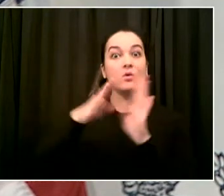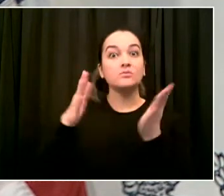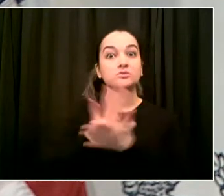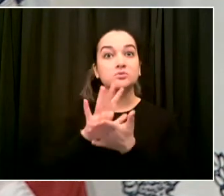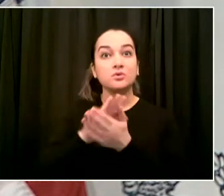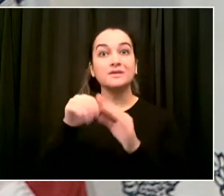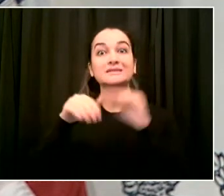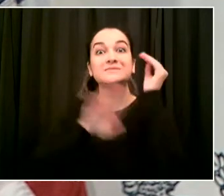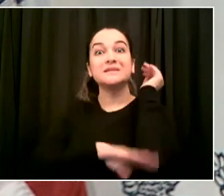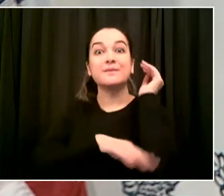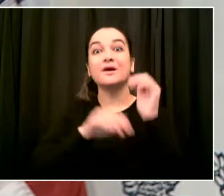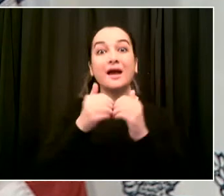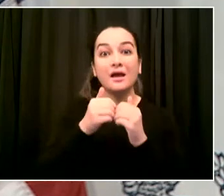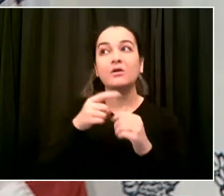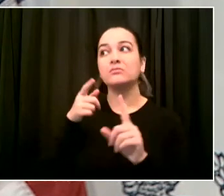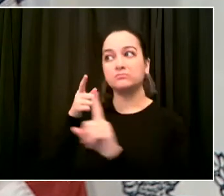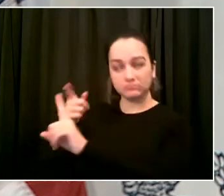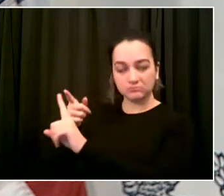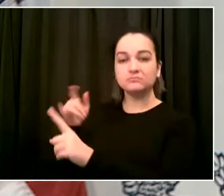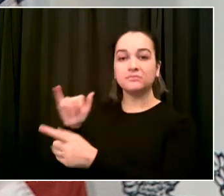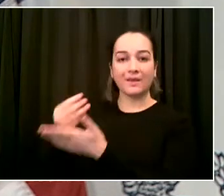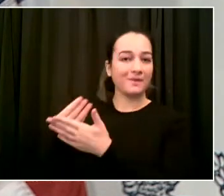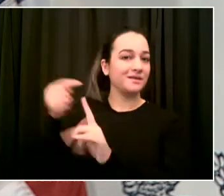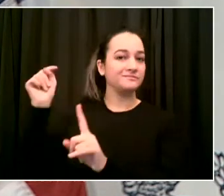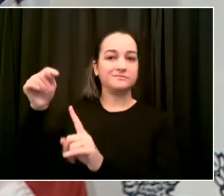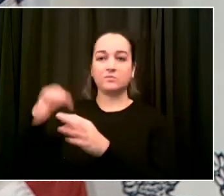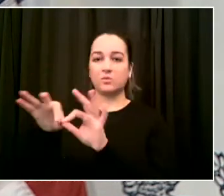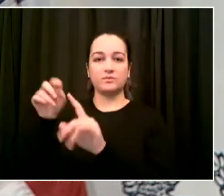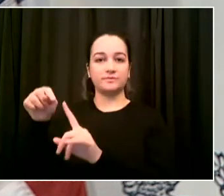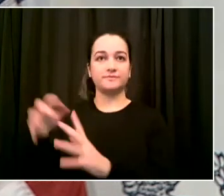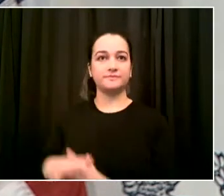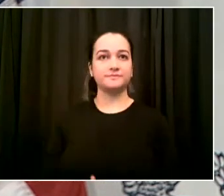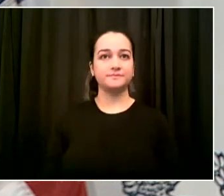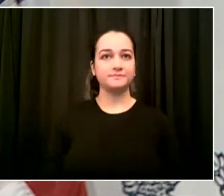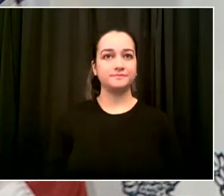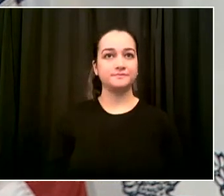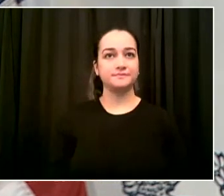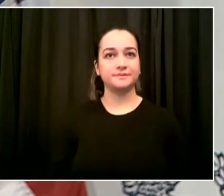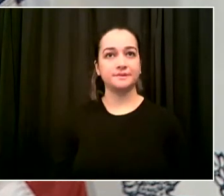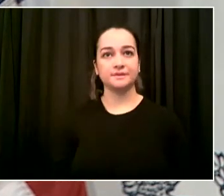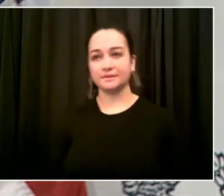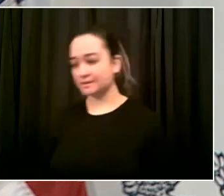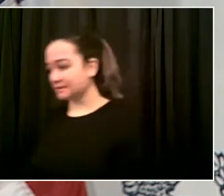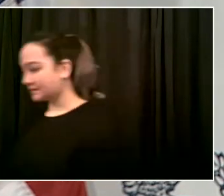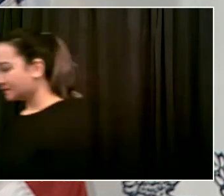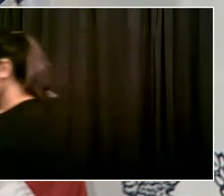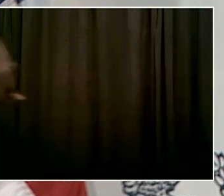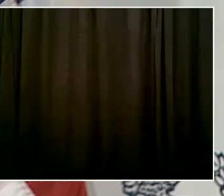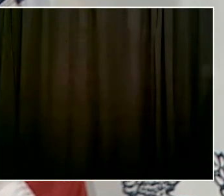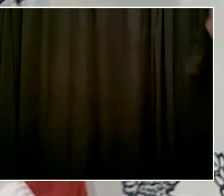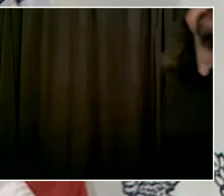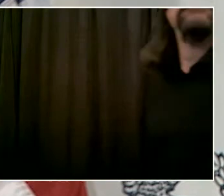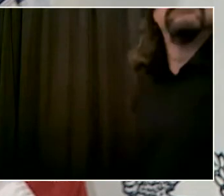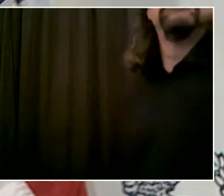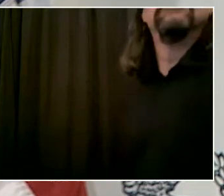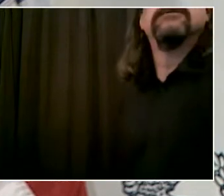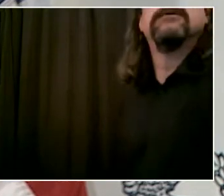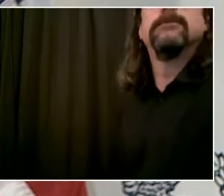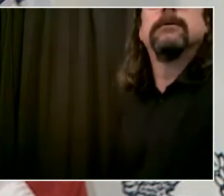ECONOMIC RECCOVERY. ALL THAT COSTS MONN. EY THTH'SAT WHAT T WE NEED TO SEE IN THE NEXT STIMULUS. LAST QUESTION IS JAKE